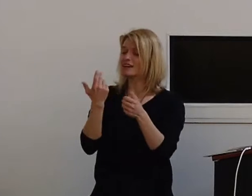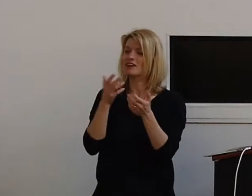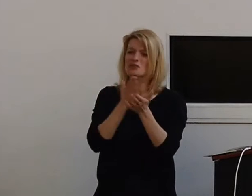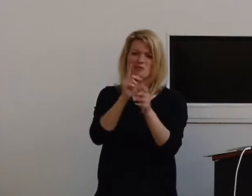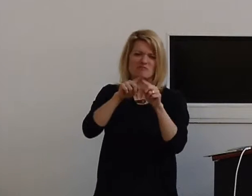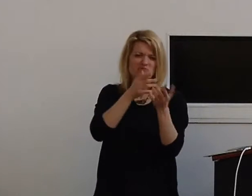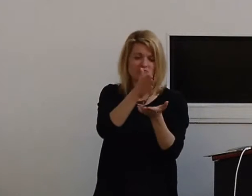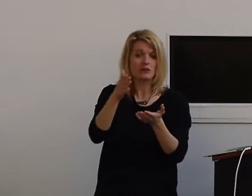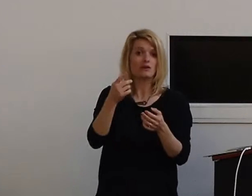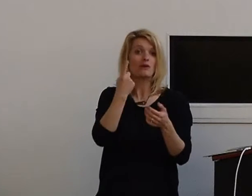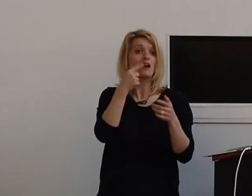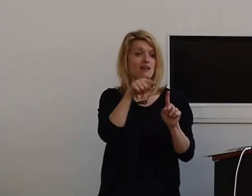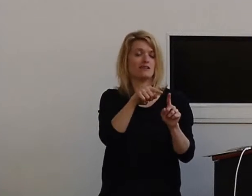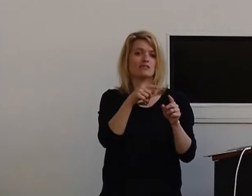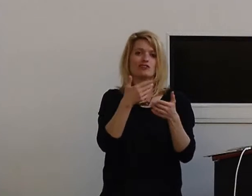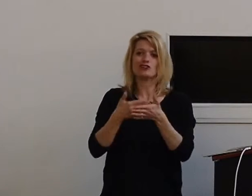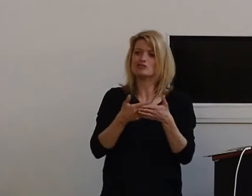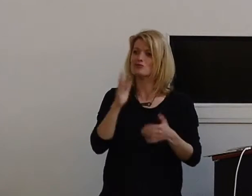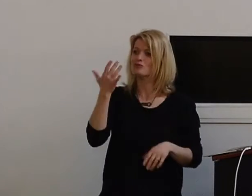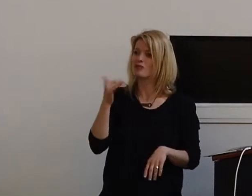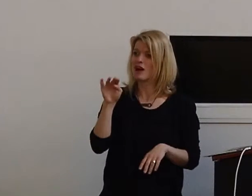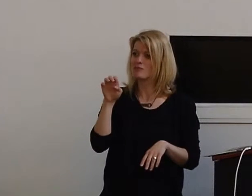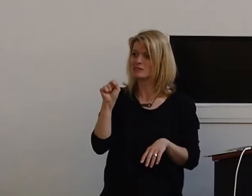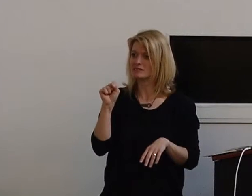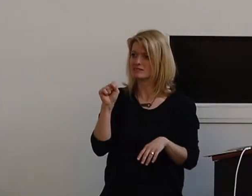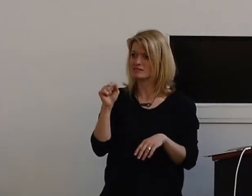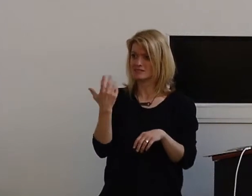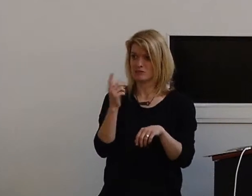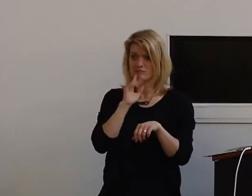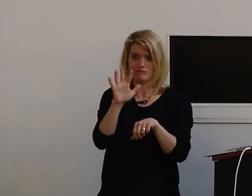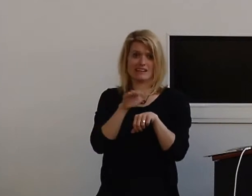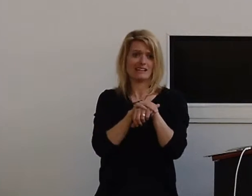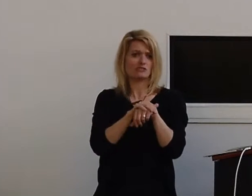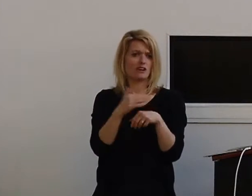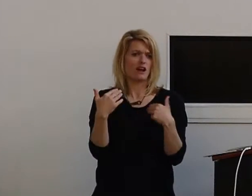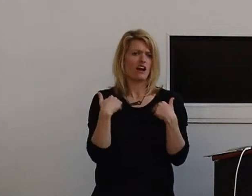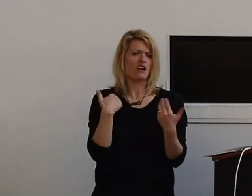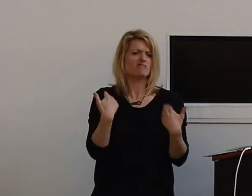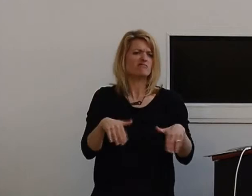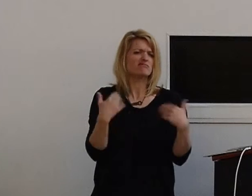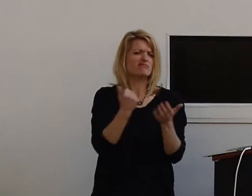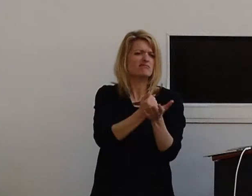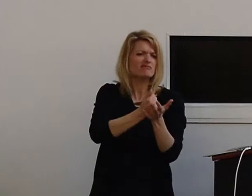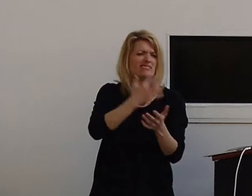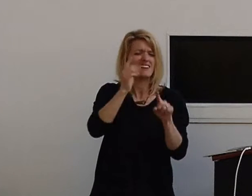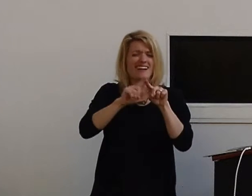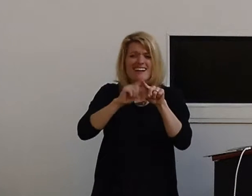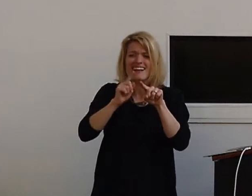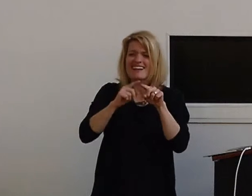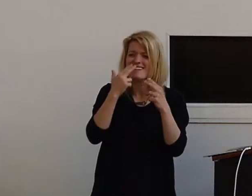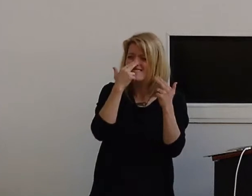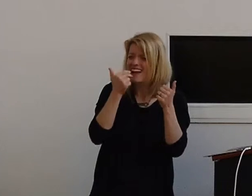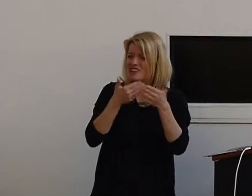English has a rich literature of nursery rhymes, and we want to see that same thing for American Sign Language too.